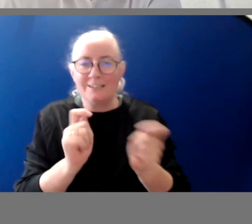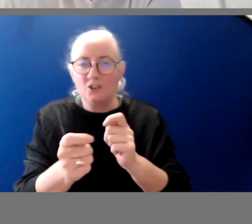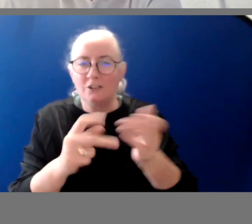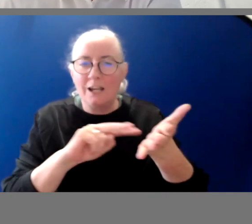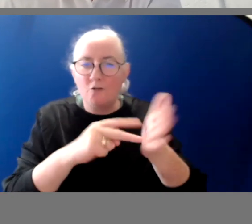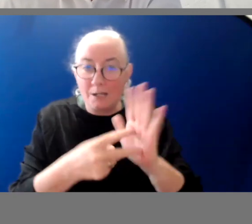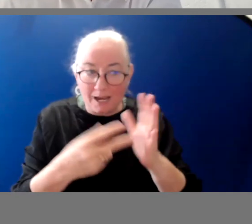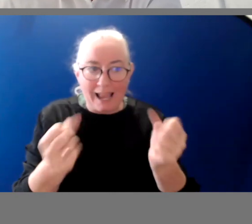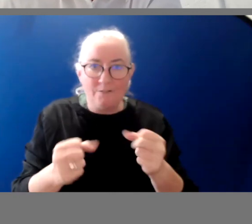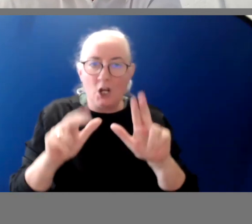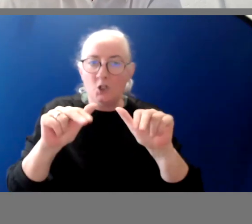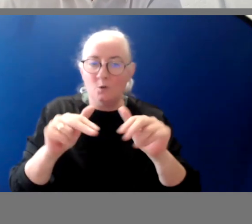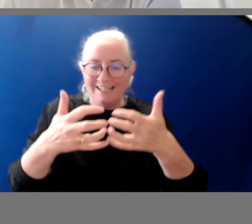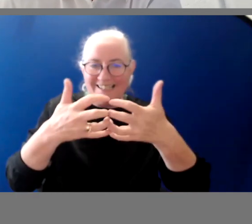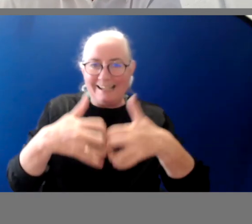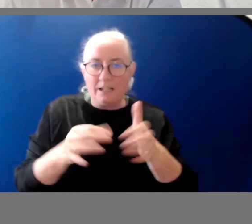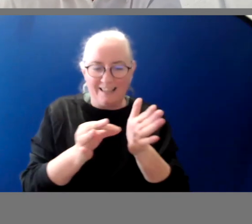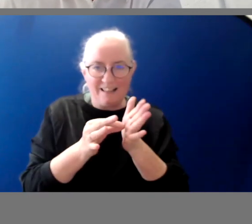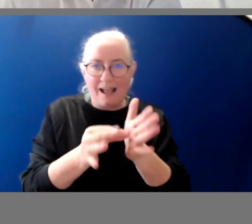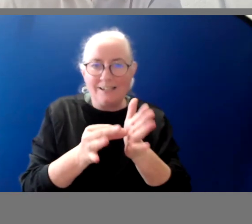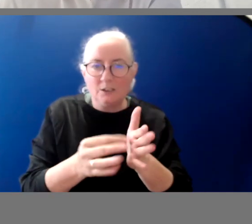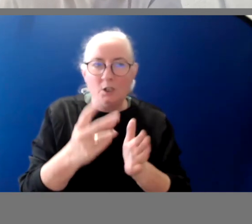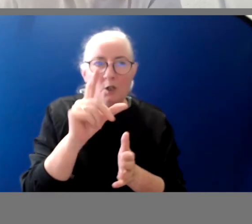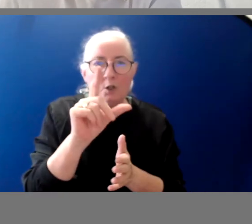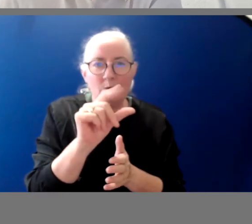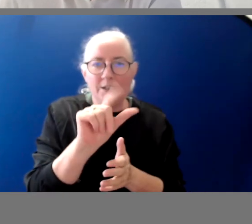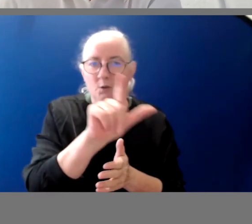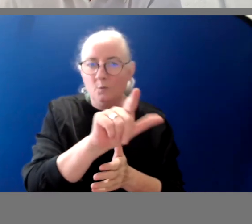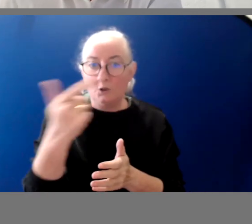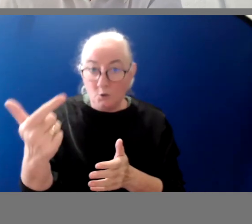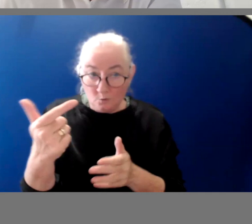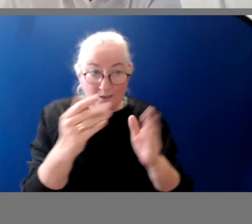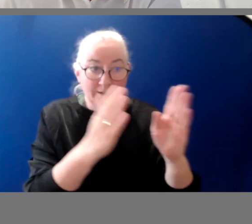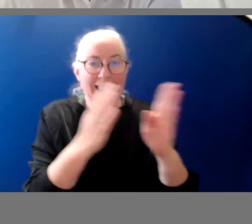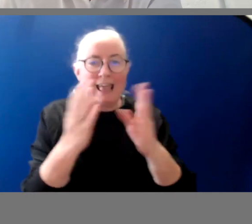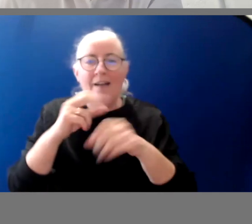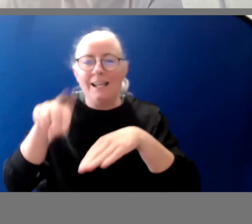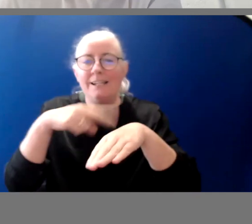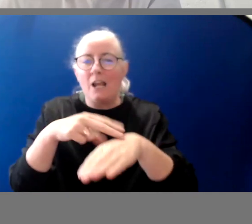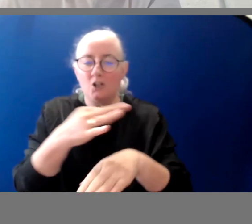have a new technical guidance document M 2022. We also have some national good practice guidelines